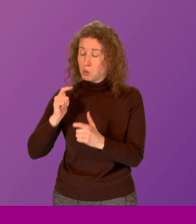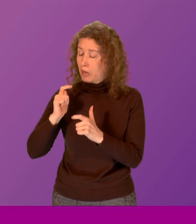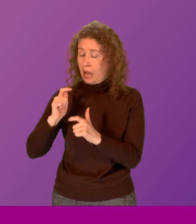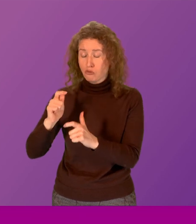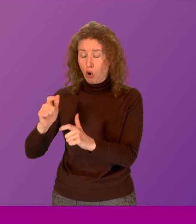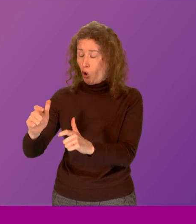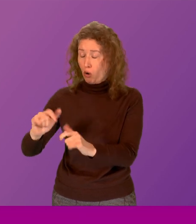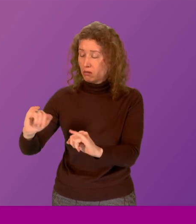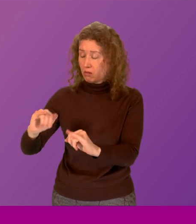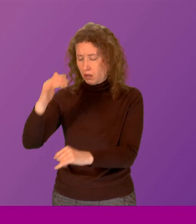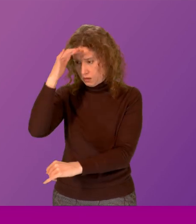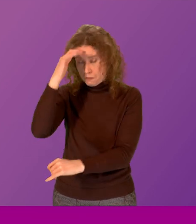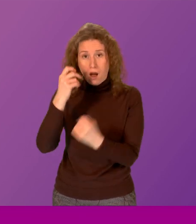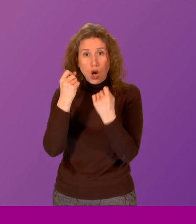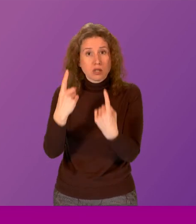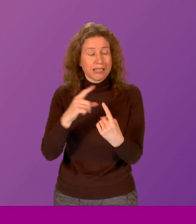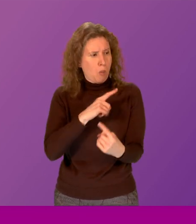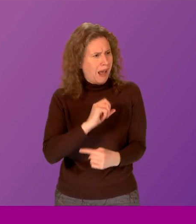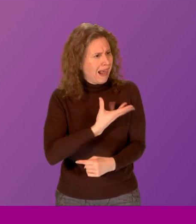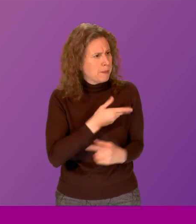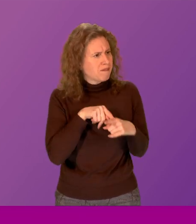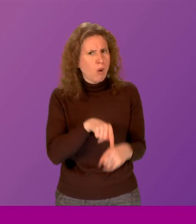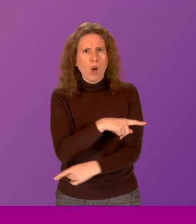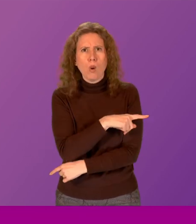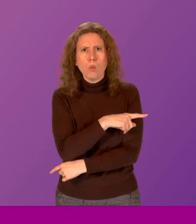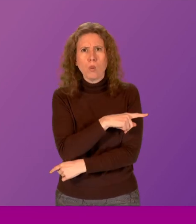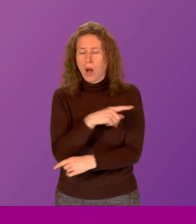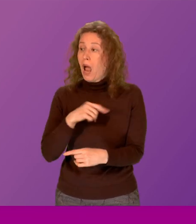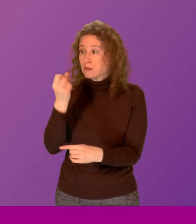path, but I cannot understand why Labour is falling in behind the Conservatives and